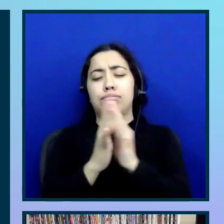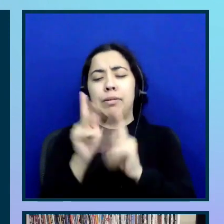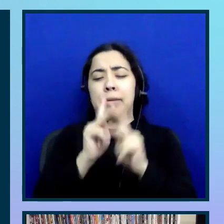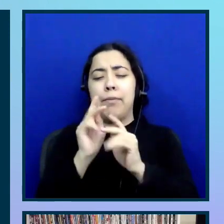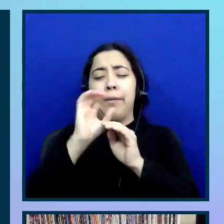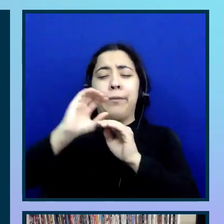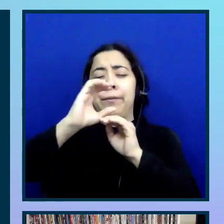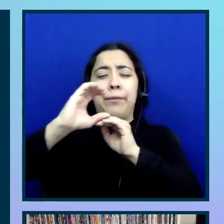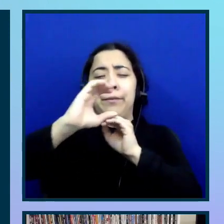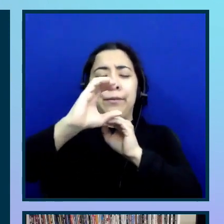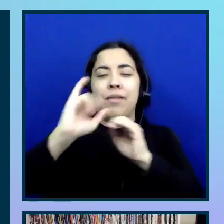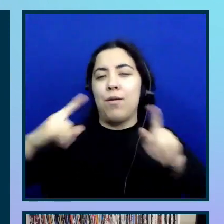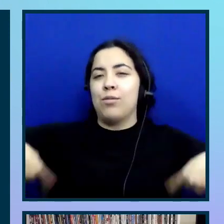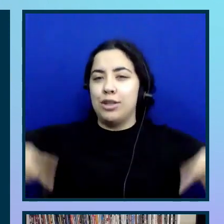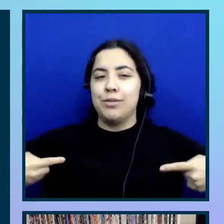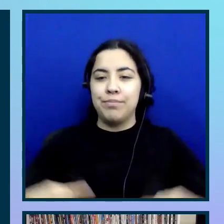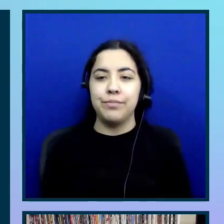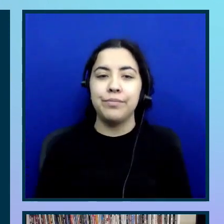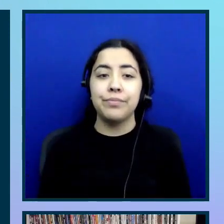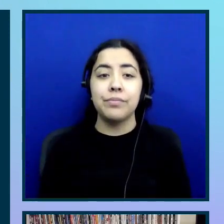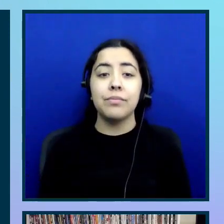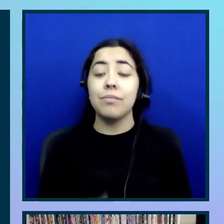So I really like this quote from Annie Jean-Baptiste